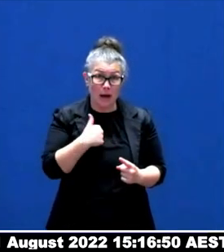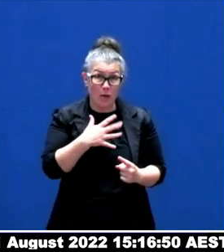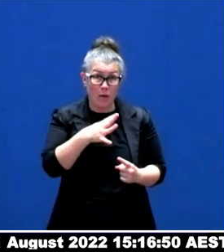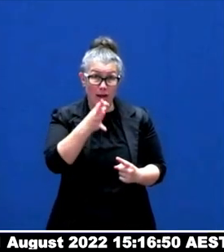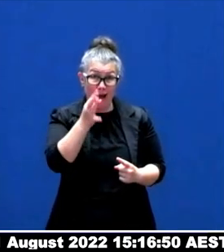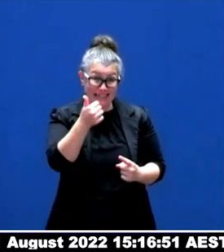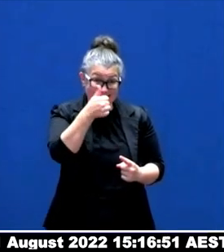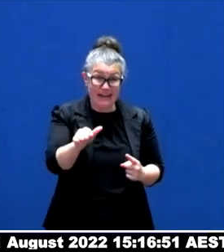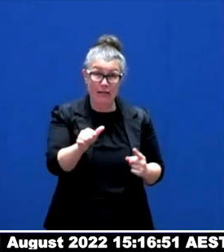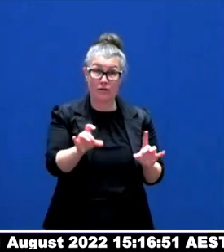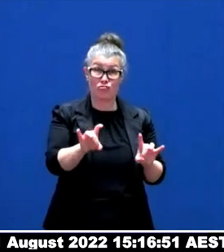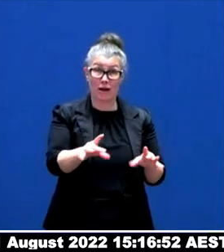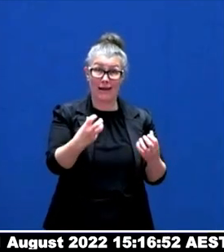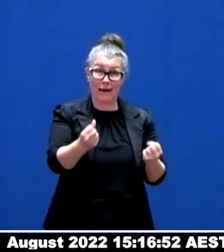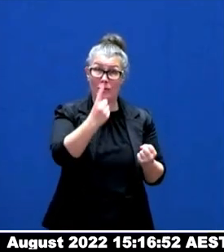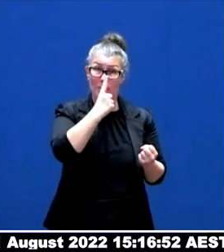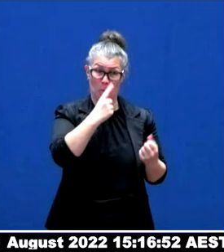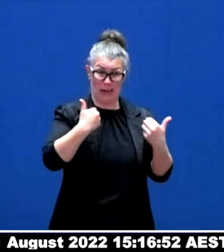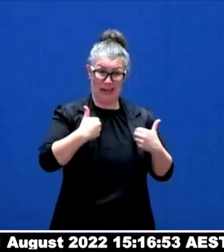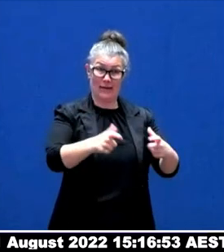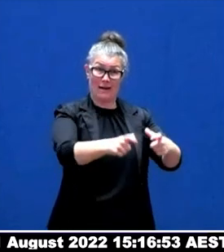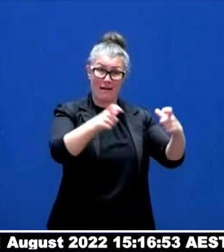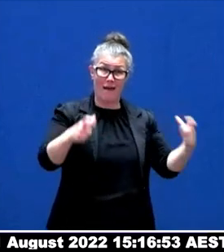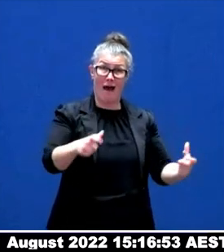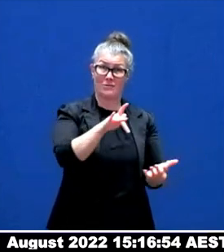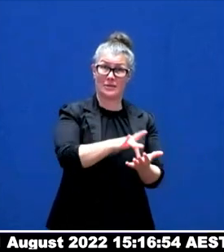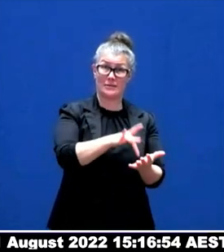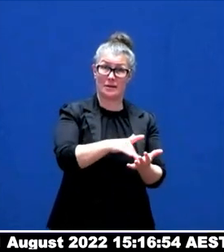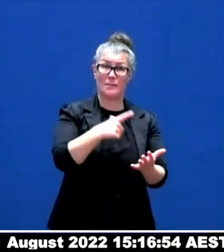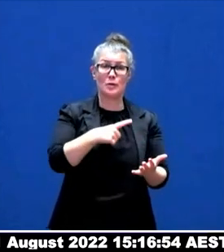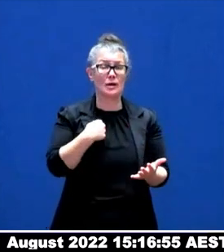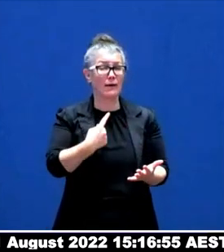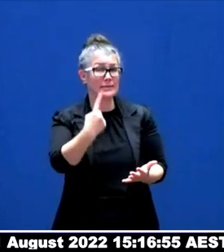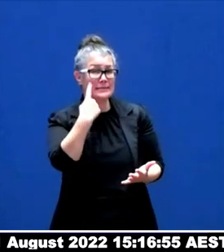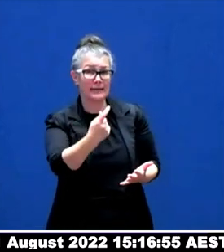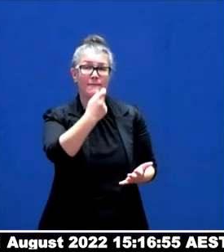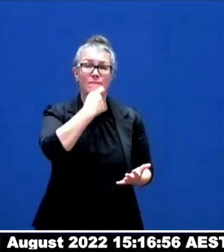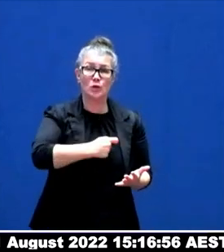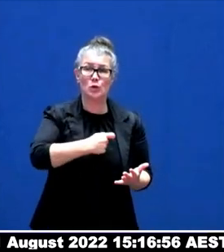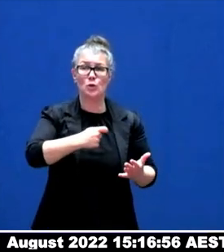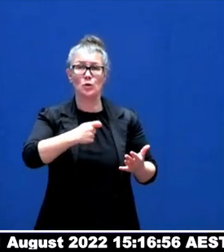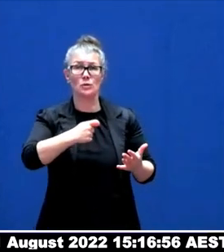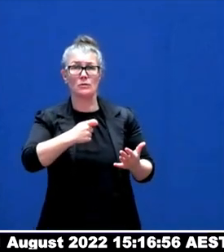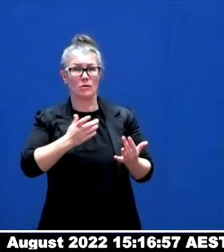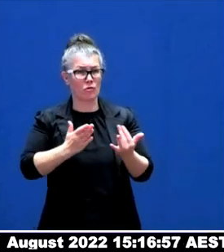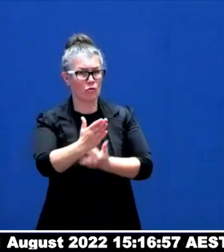Australia? Because - and my observation is I've seen a couple in operation during the course of the Royal Commission operating.